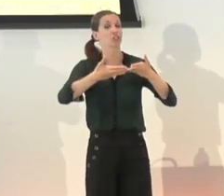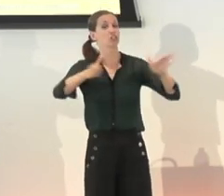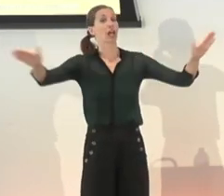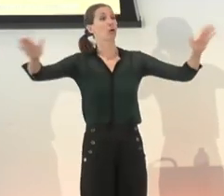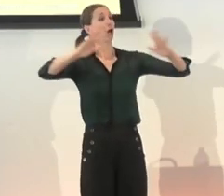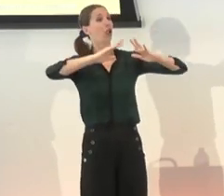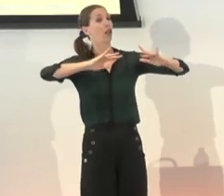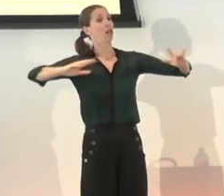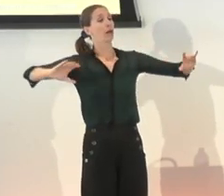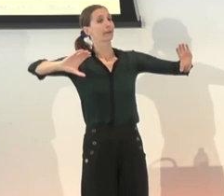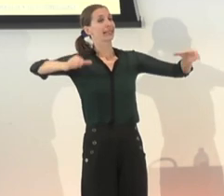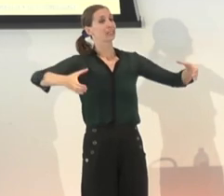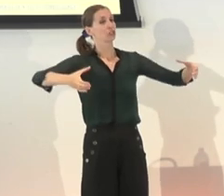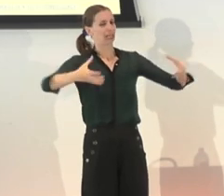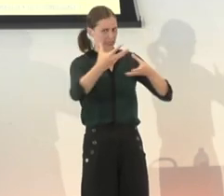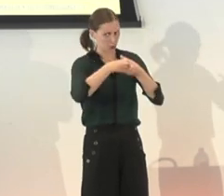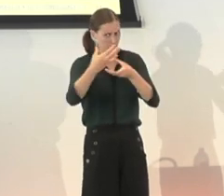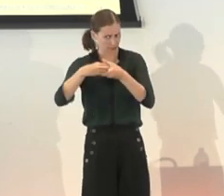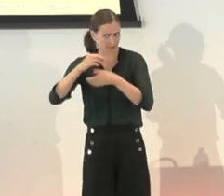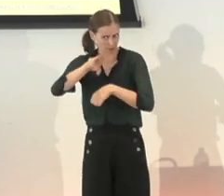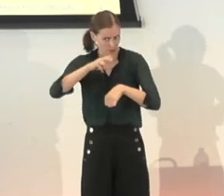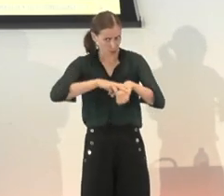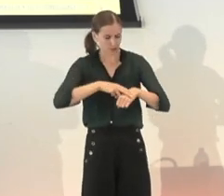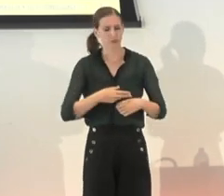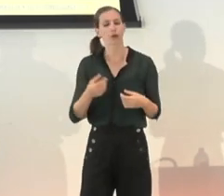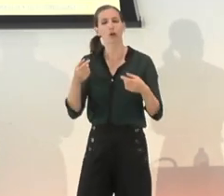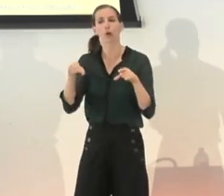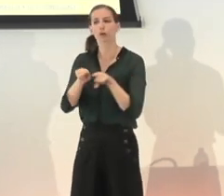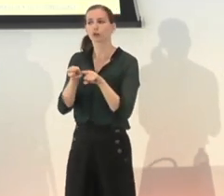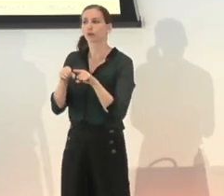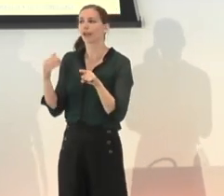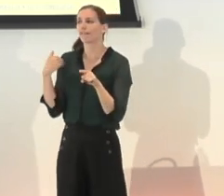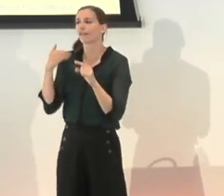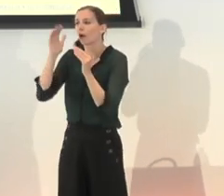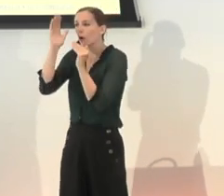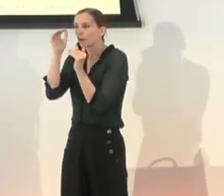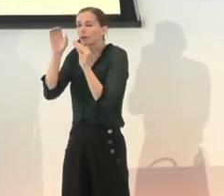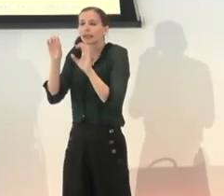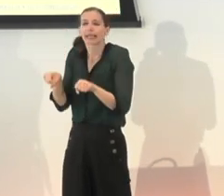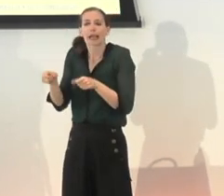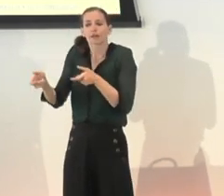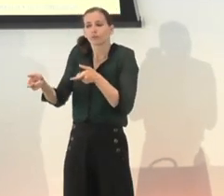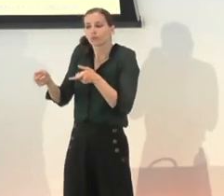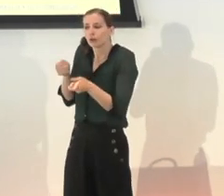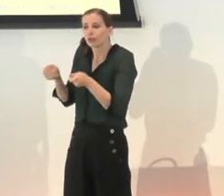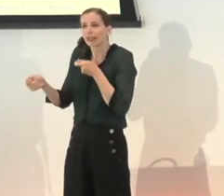but we also have hopes of working with other organizations and we had discussions with